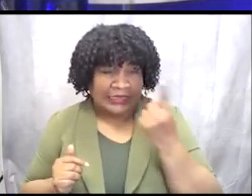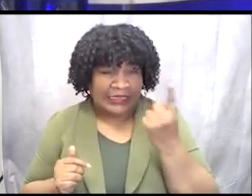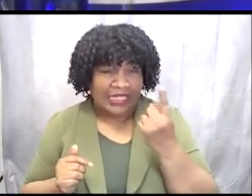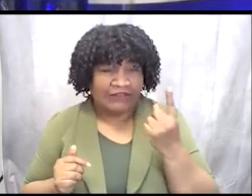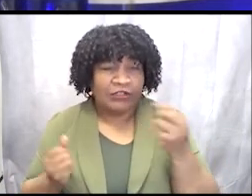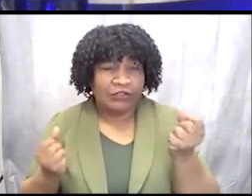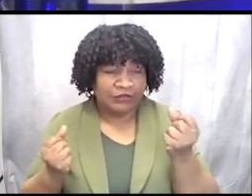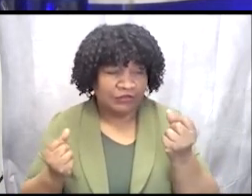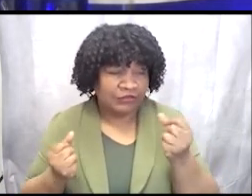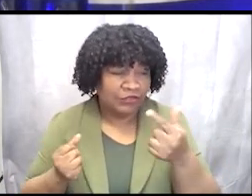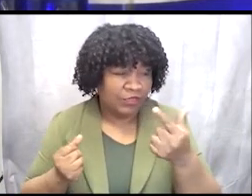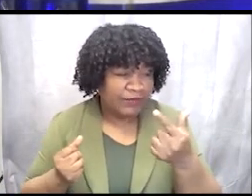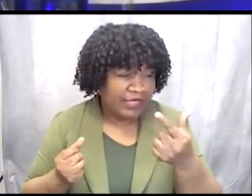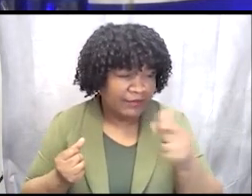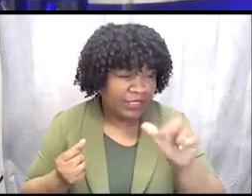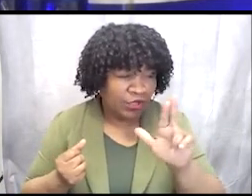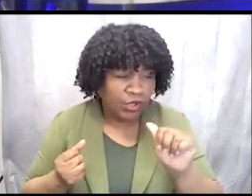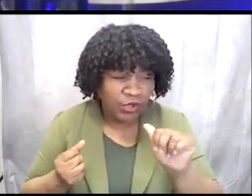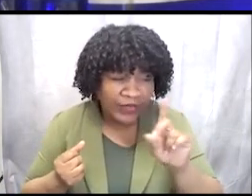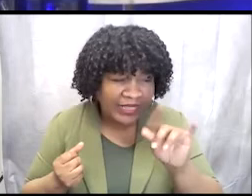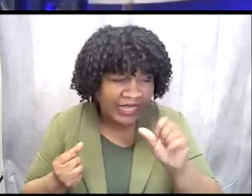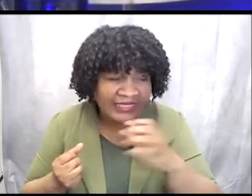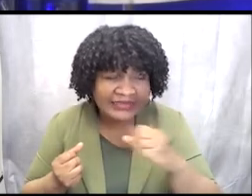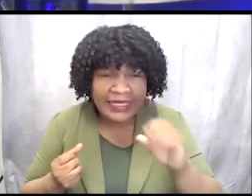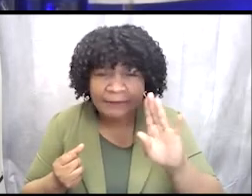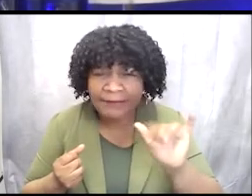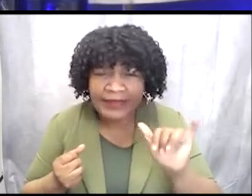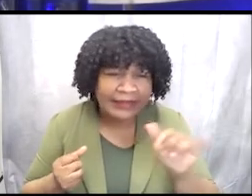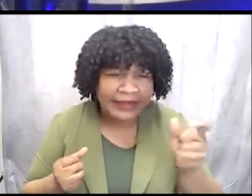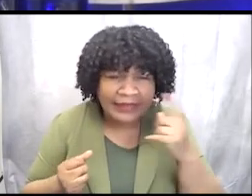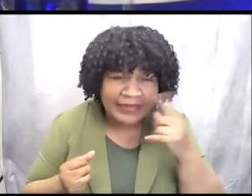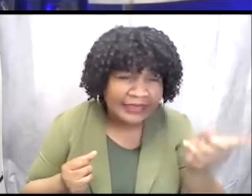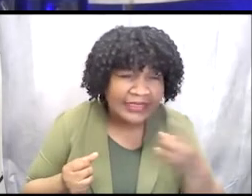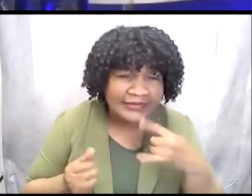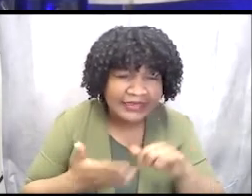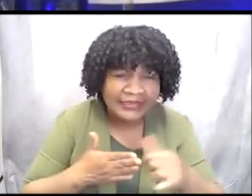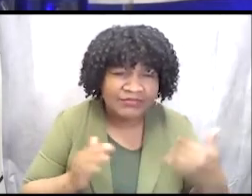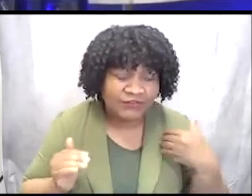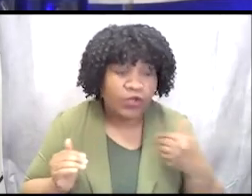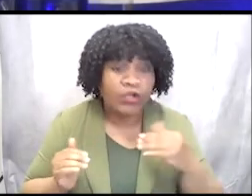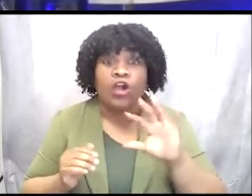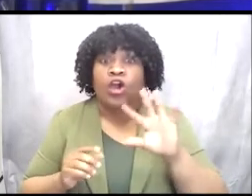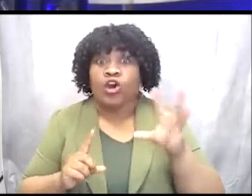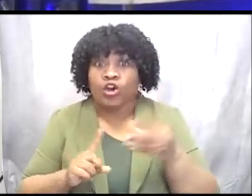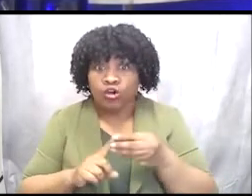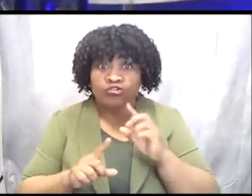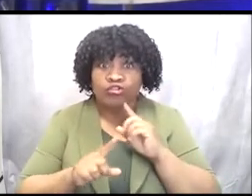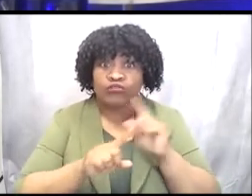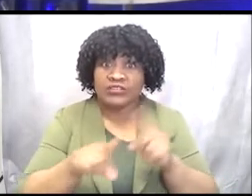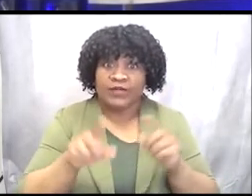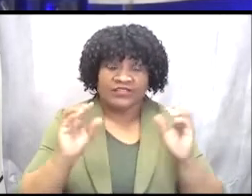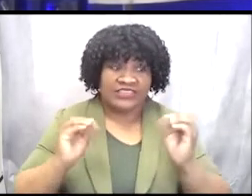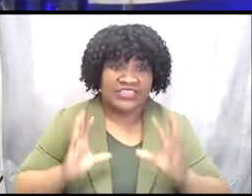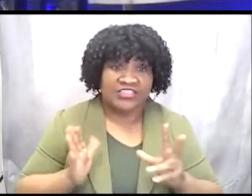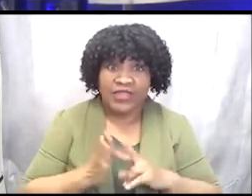maybe it was Gloria Ladson-Billings say that quite frankly, cultural responsive teaching is just good teaching.